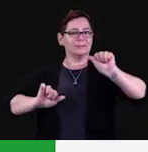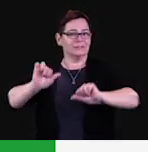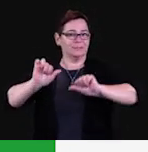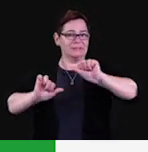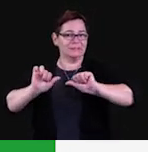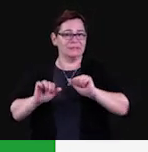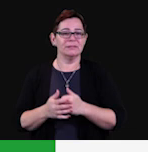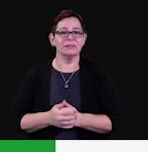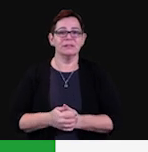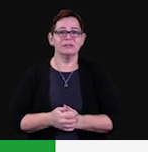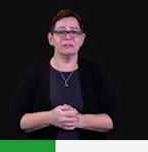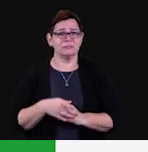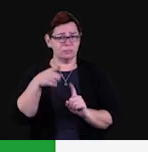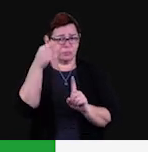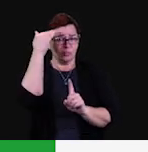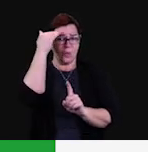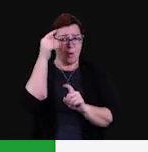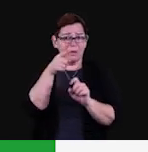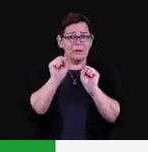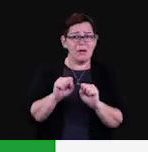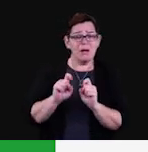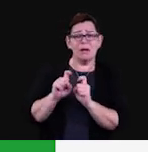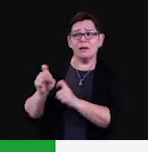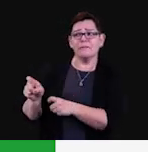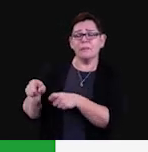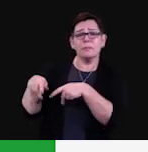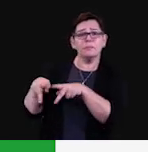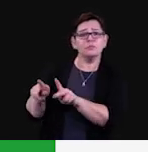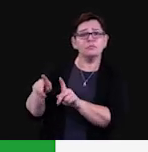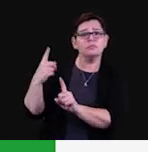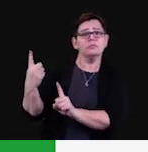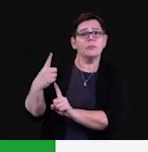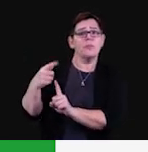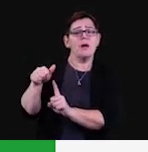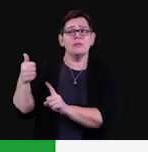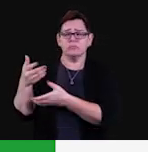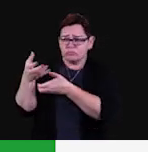Did you know that you can give permission to someone you trust to deal with the CRA on your behalf?